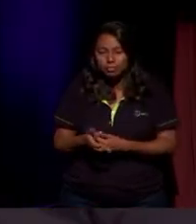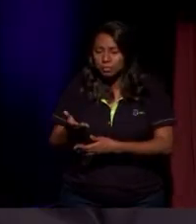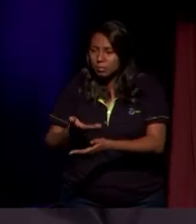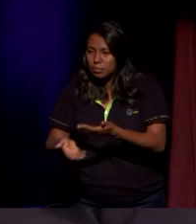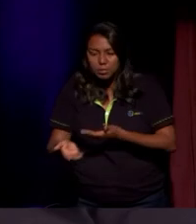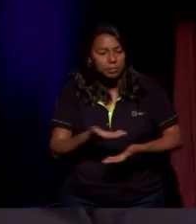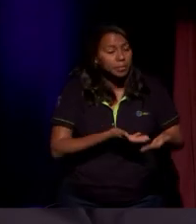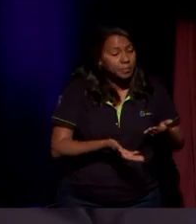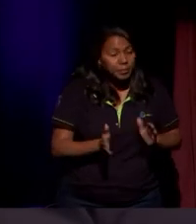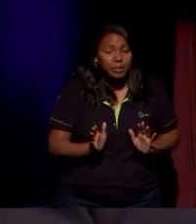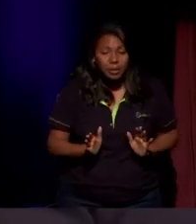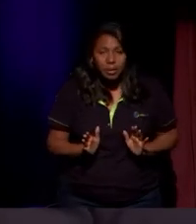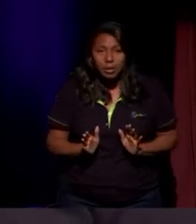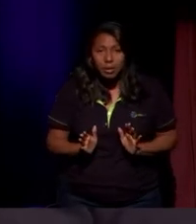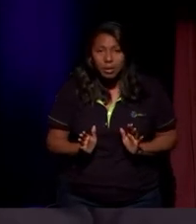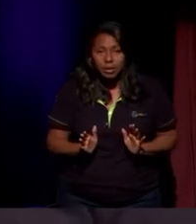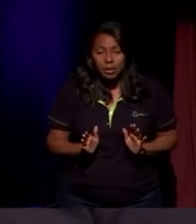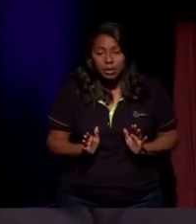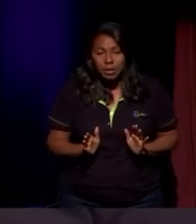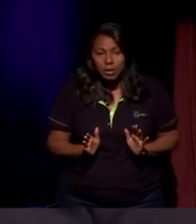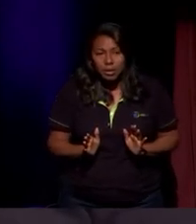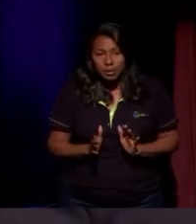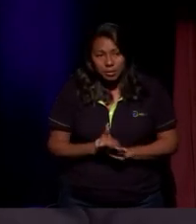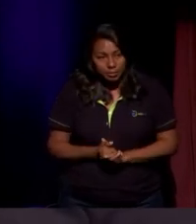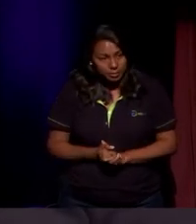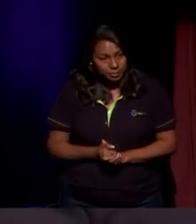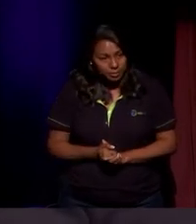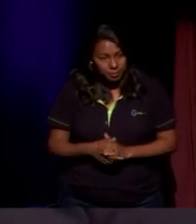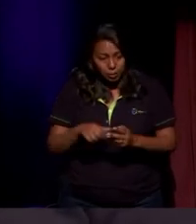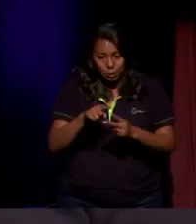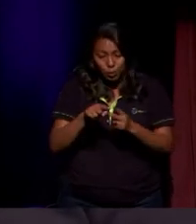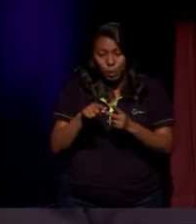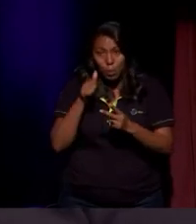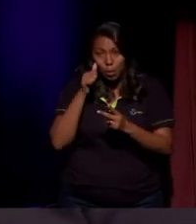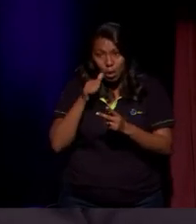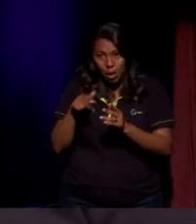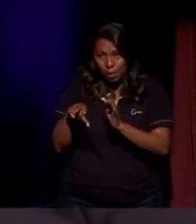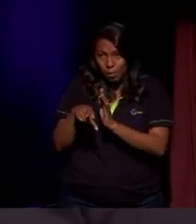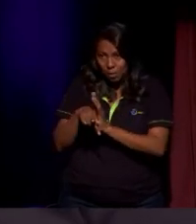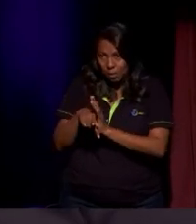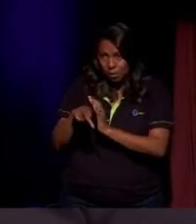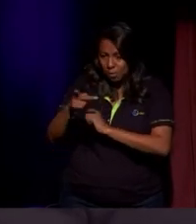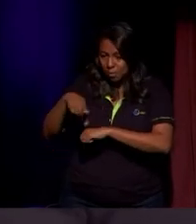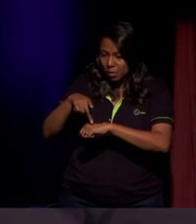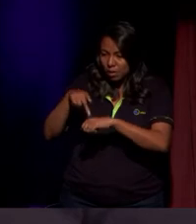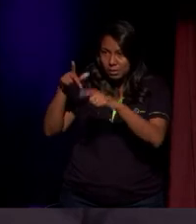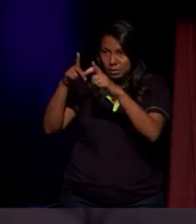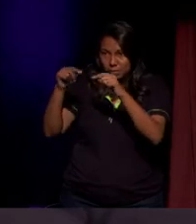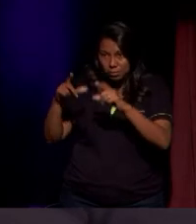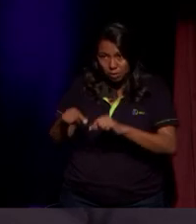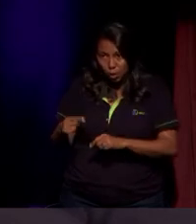there were two Lebanese at the table, one younger, what is here in Brazil